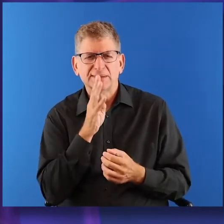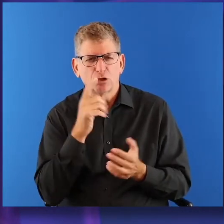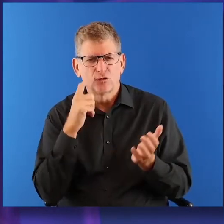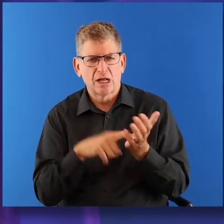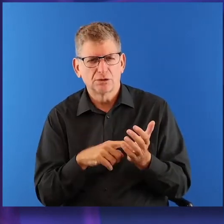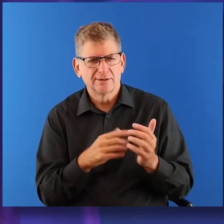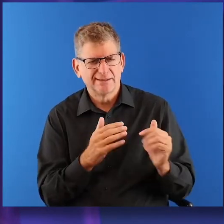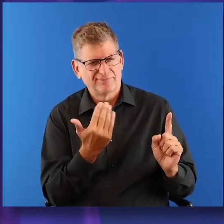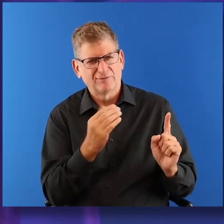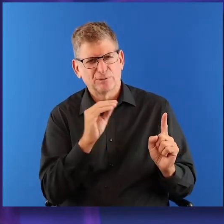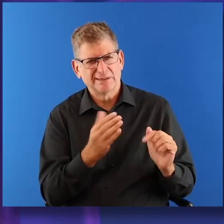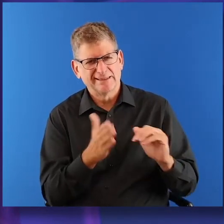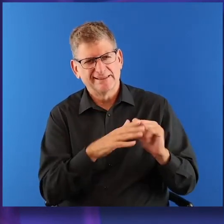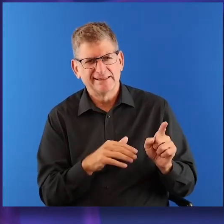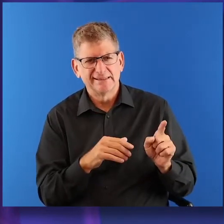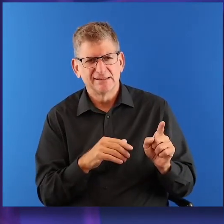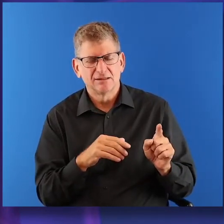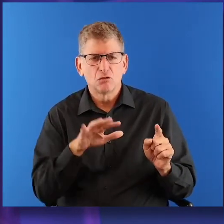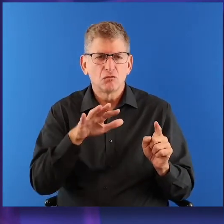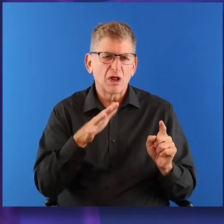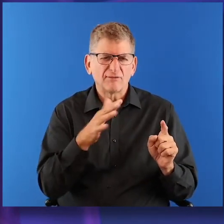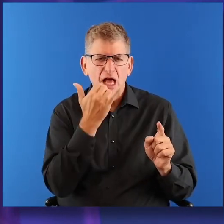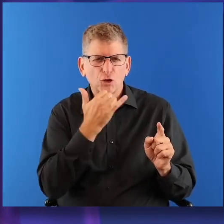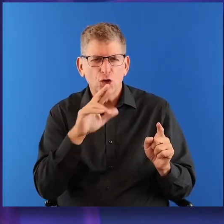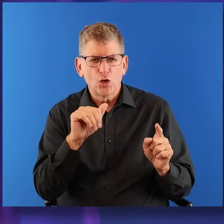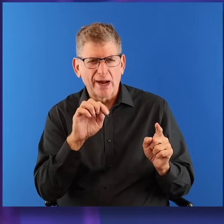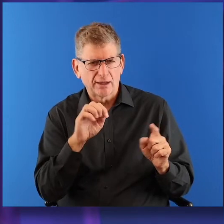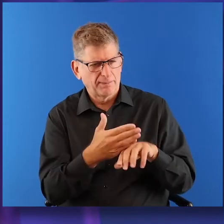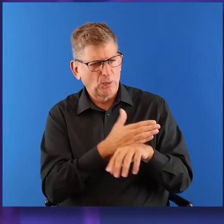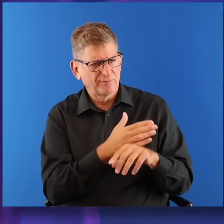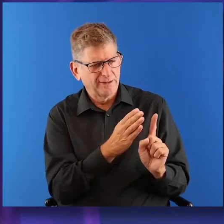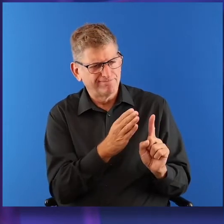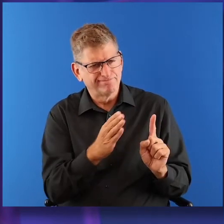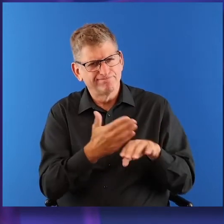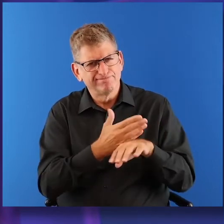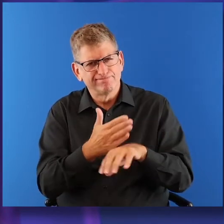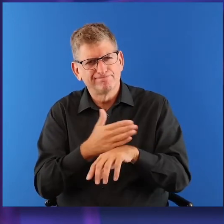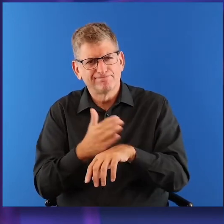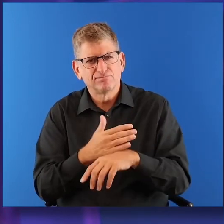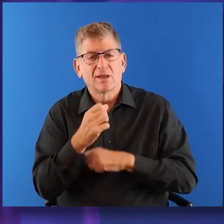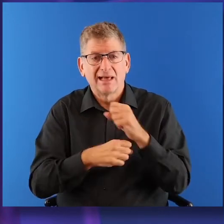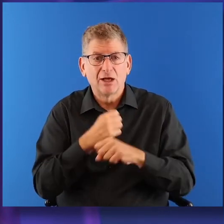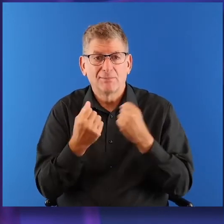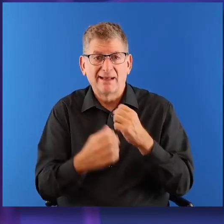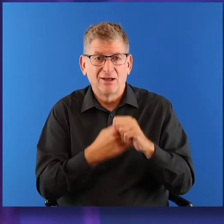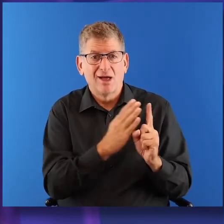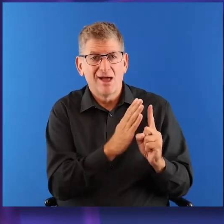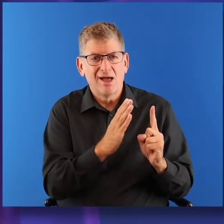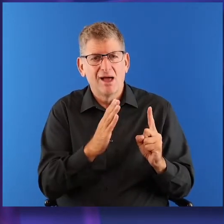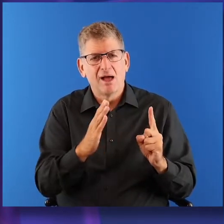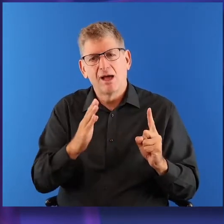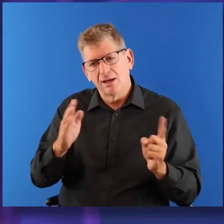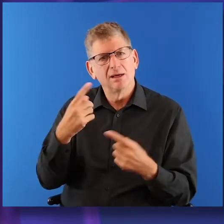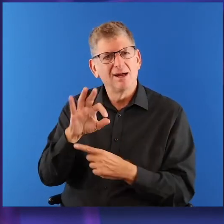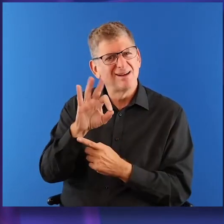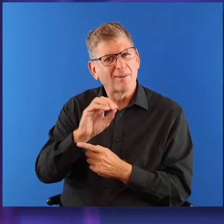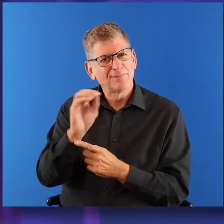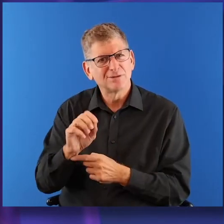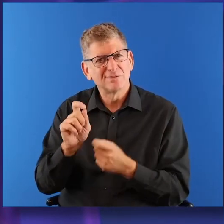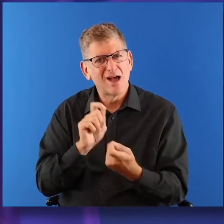Relative error rate improvement per year. After many years, we crossed this 90 percent accuracy level. This is a magical inflection points.